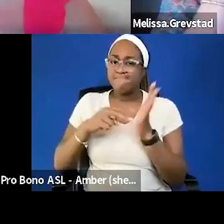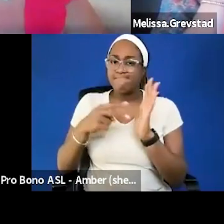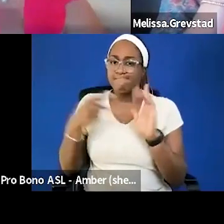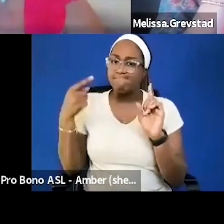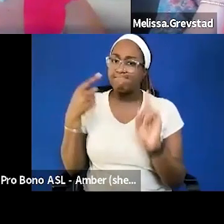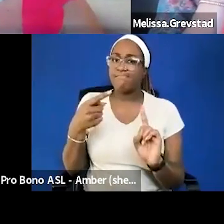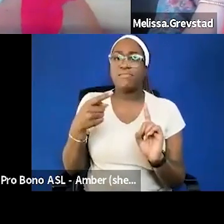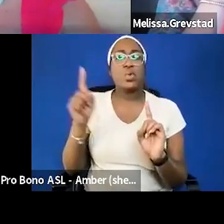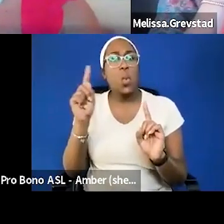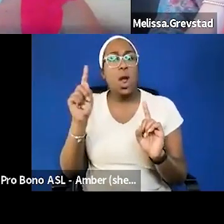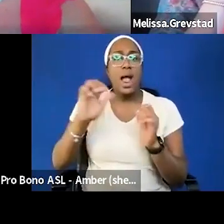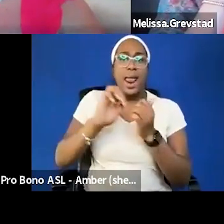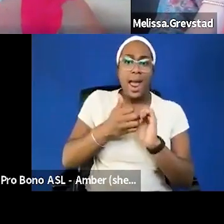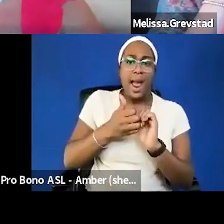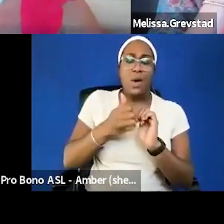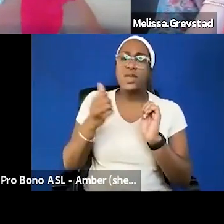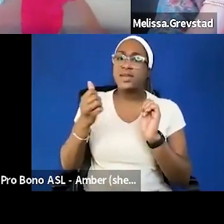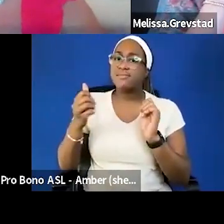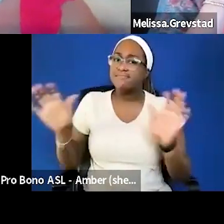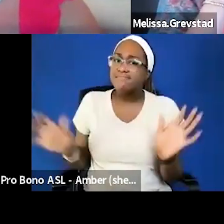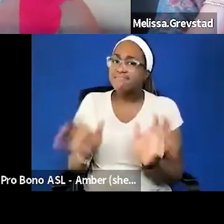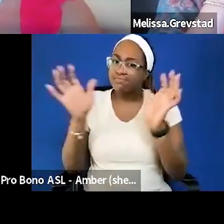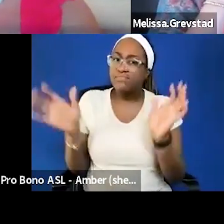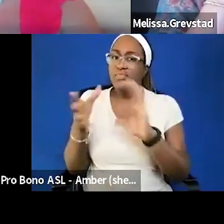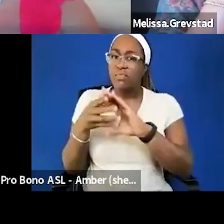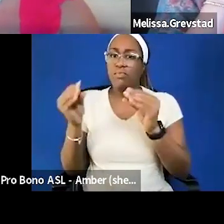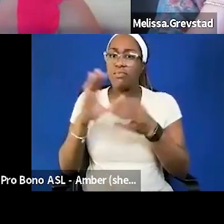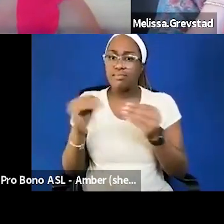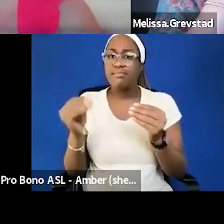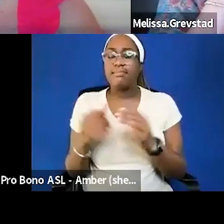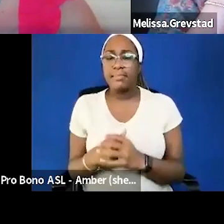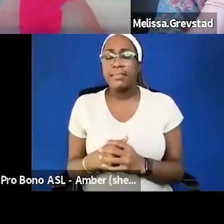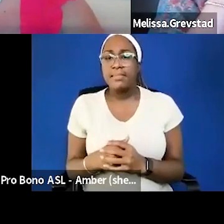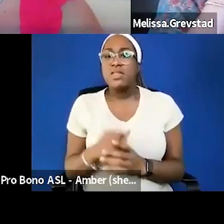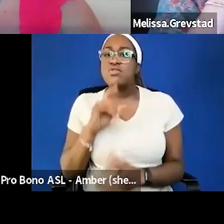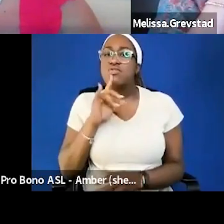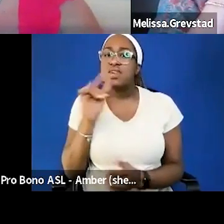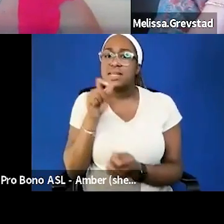and how we amplify stories and to really specific audiences